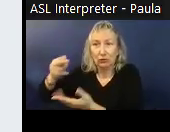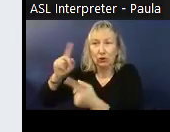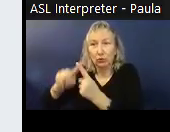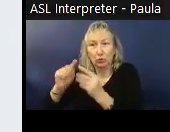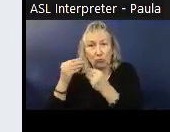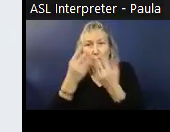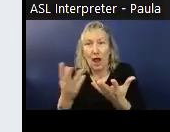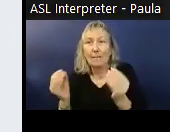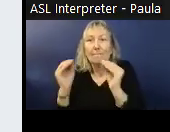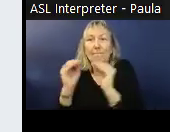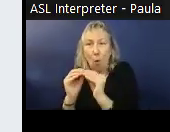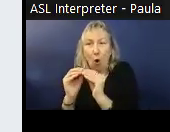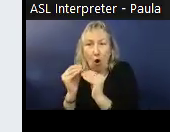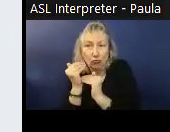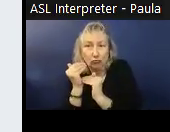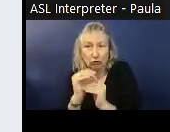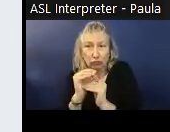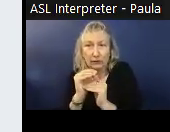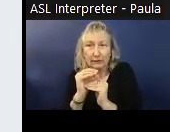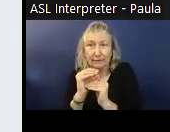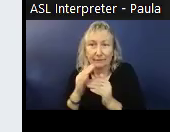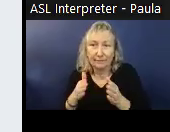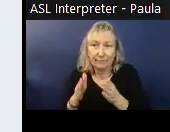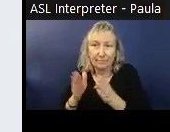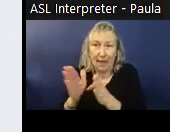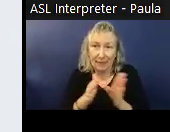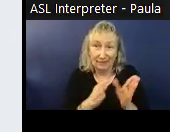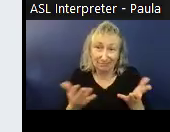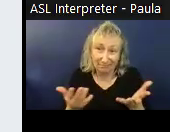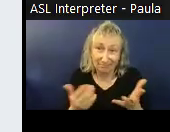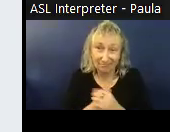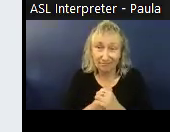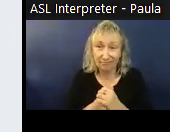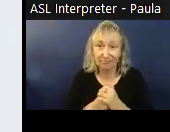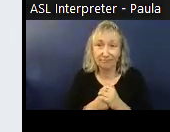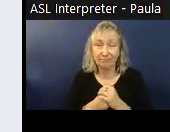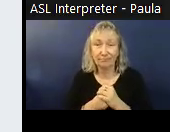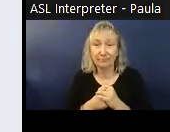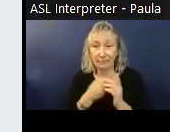So those are my comments. Thank you. And then the the one other Yeah, thank you, John.